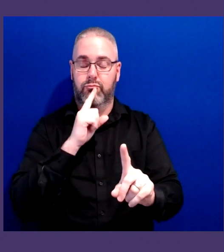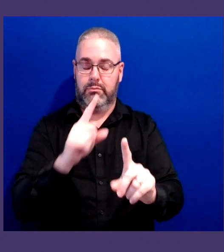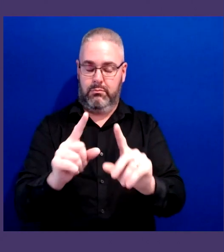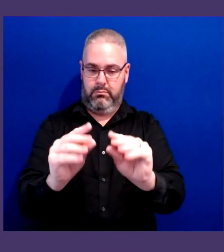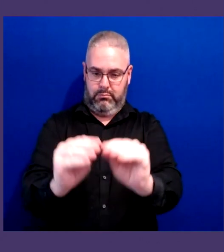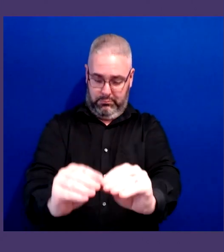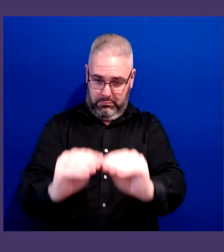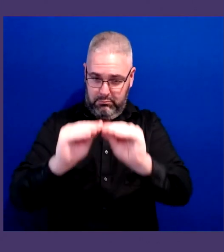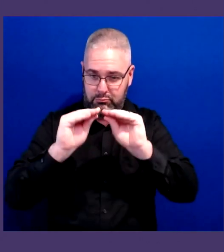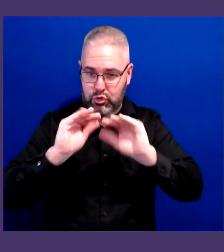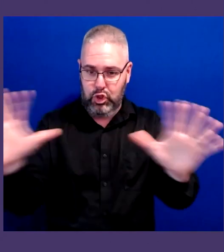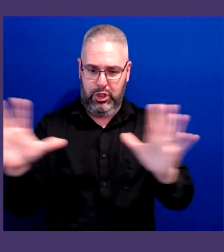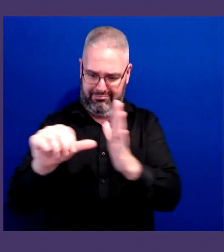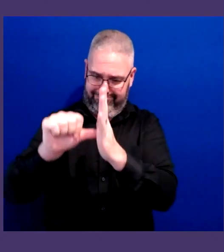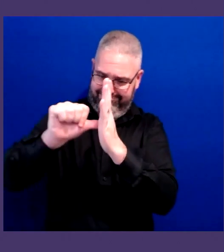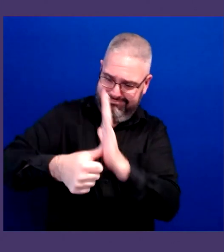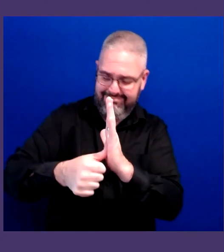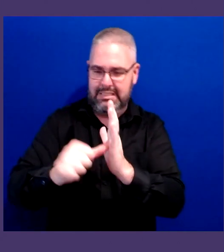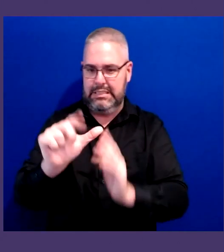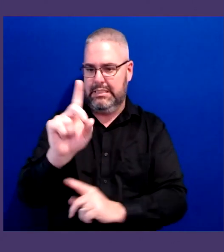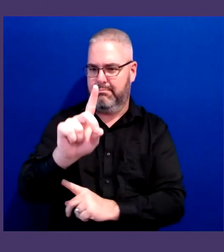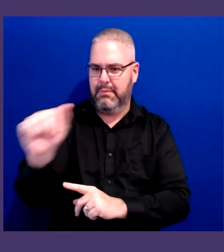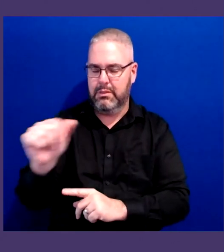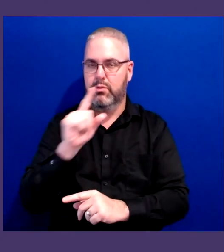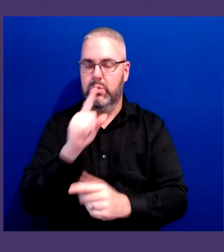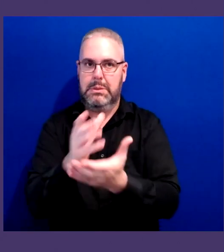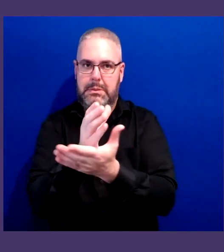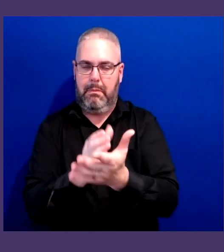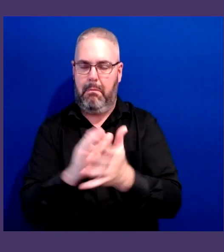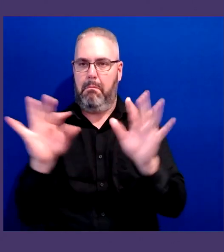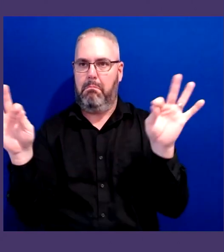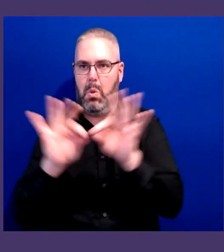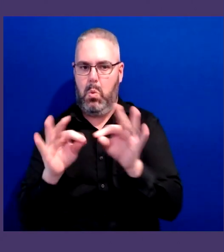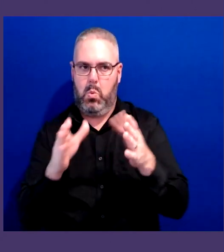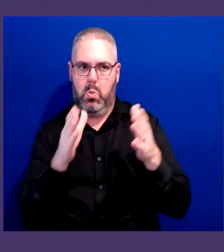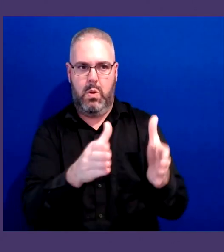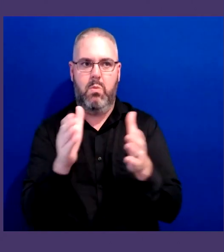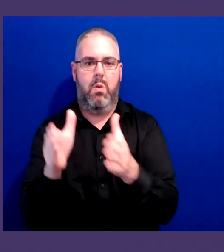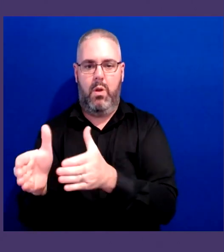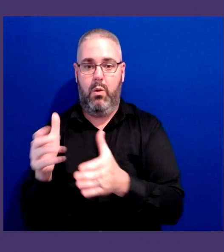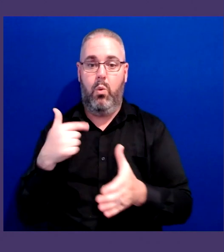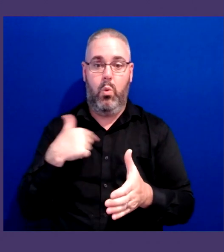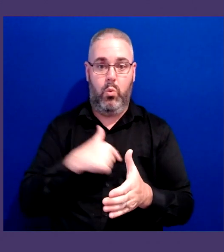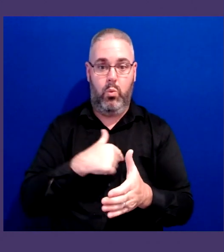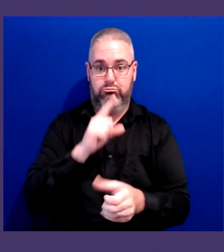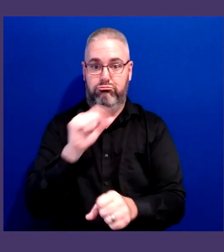in a couple of really important waves. We're about to catch this wave, this big wave of transparency